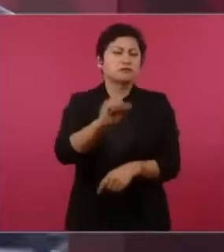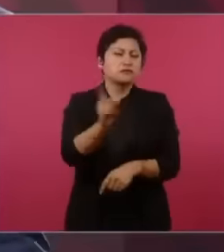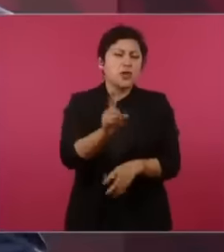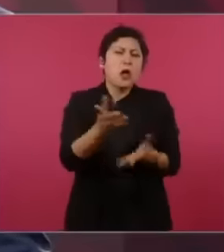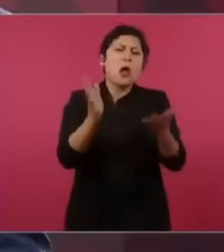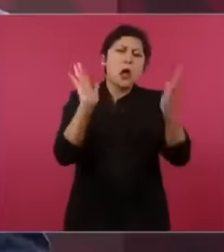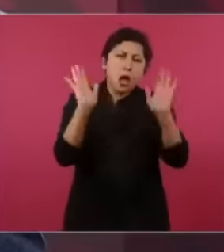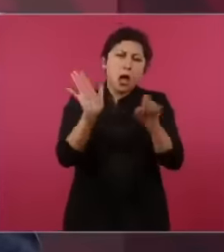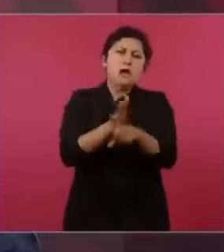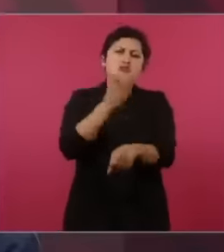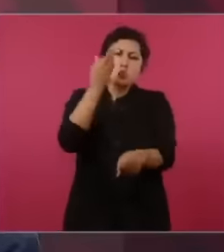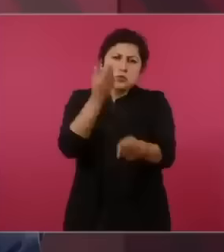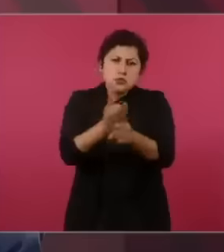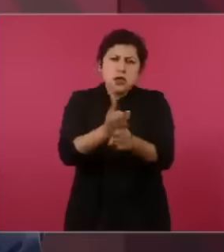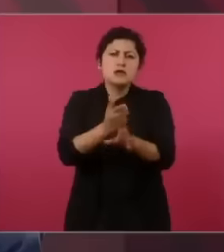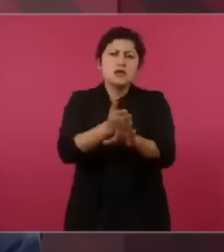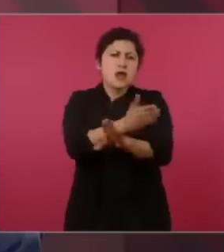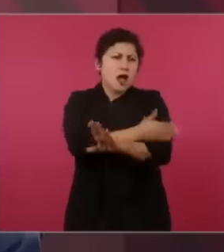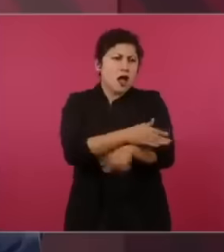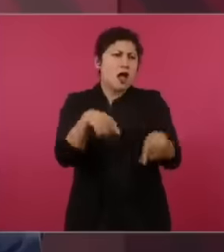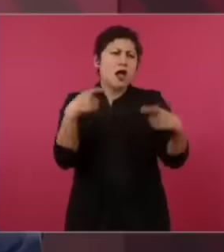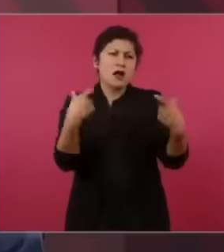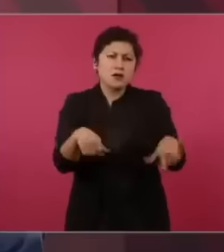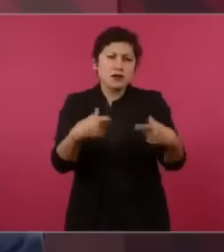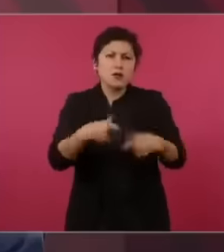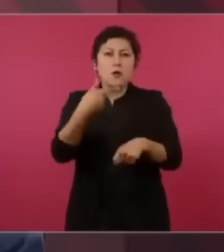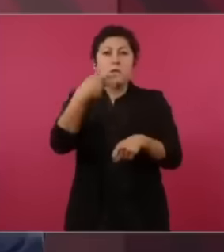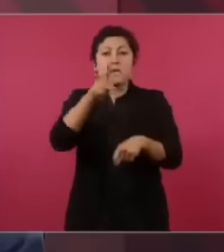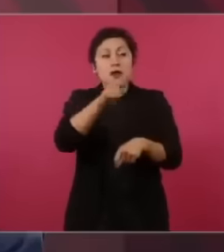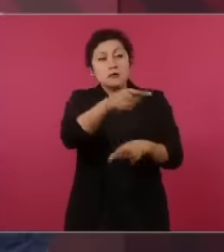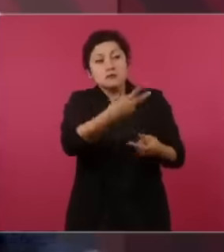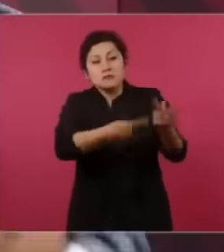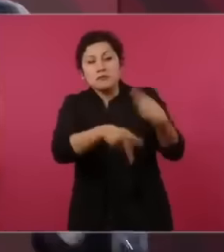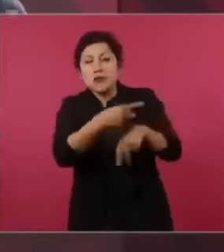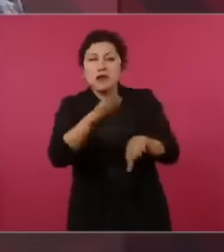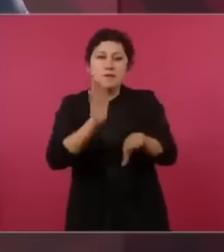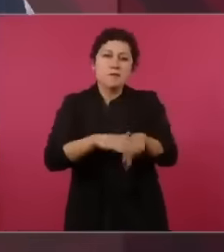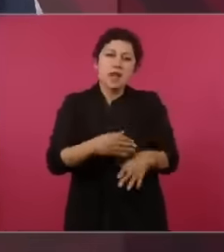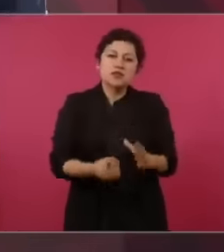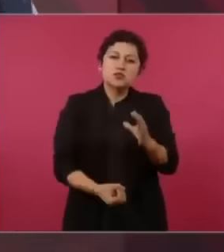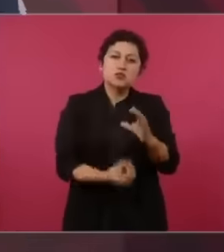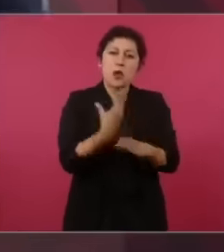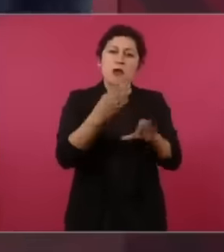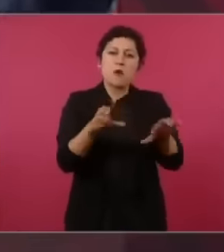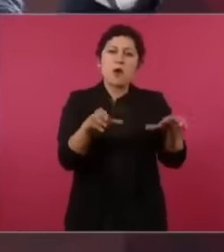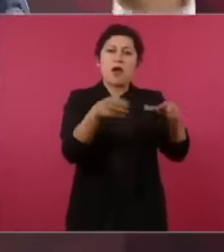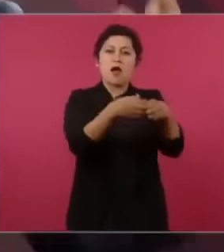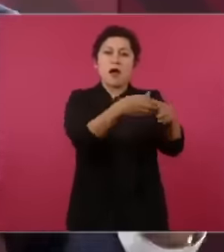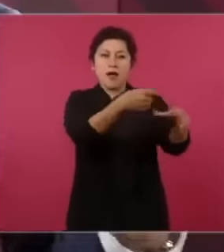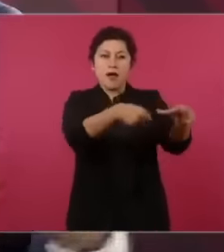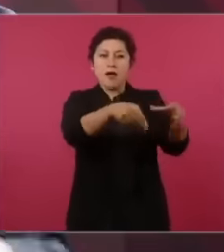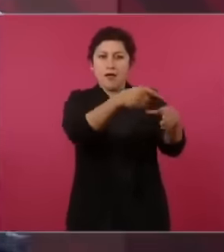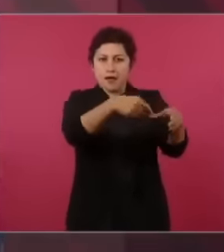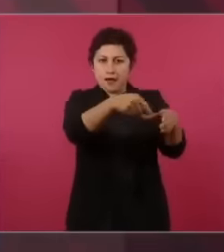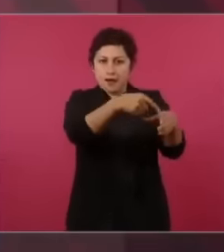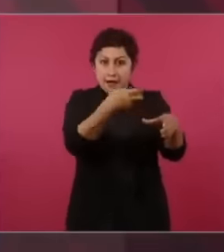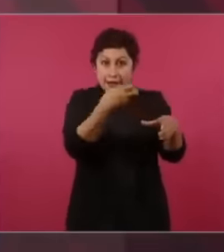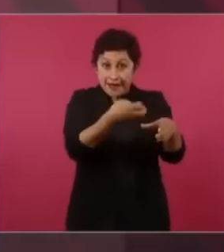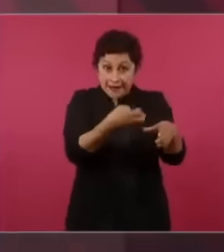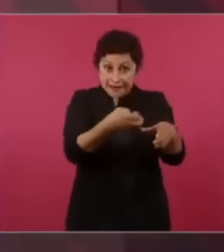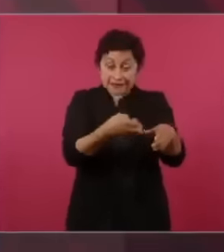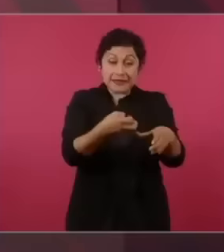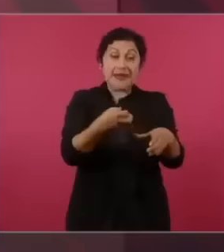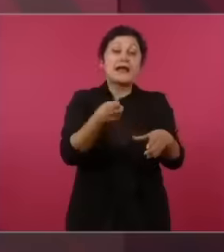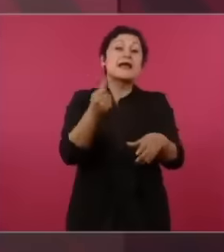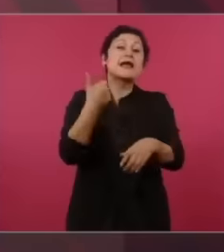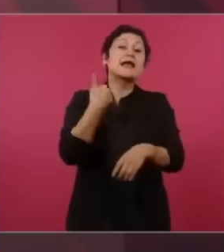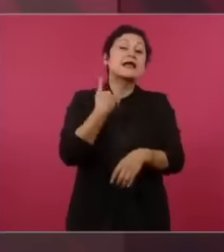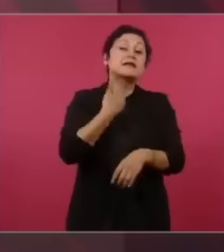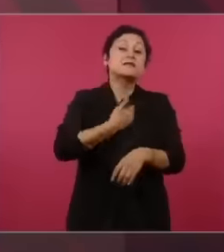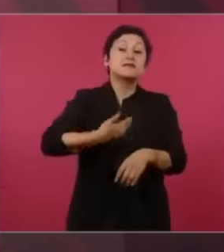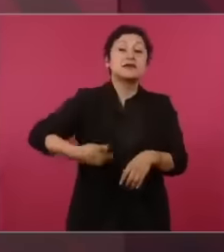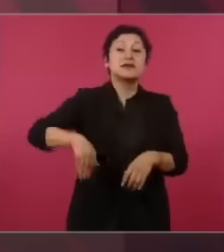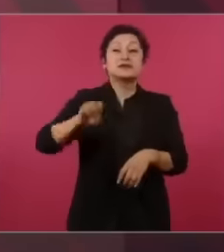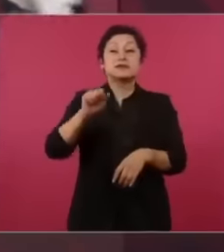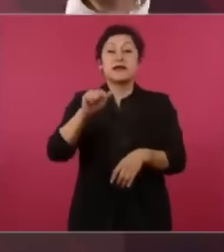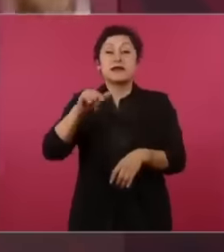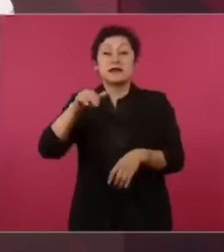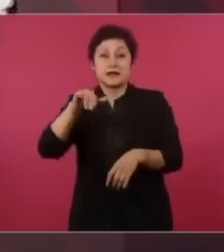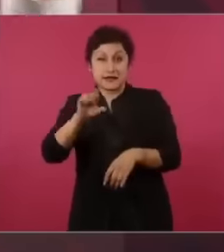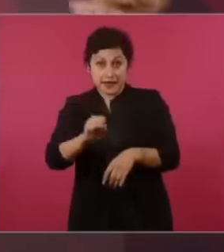they called it the compact group it is a new oligarchy that Salinas created with the goods